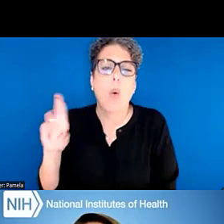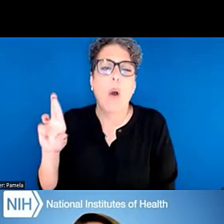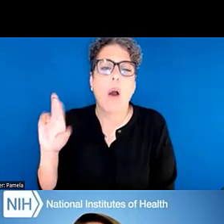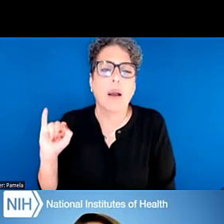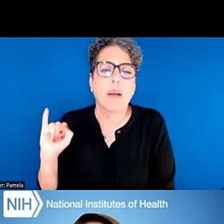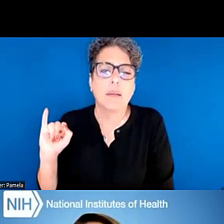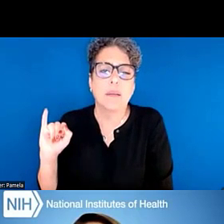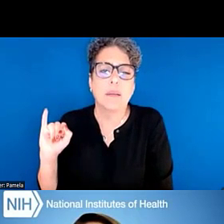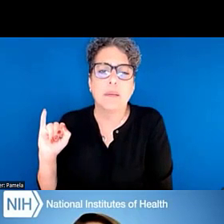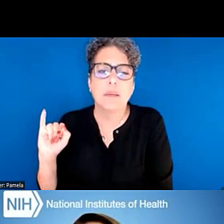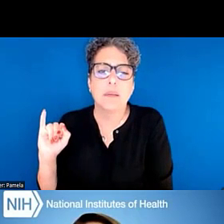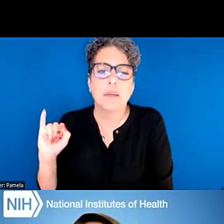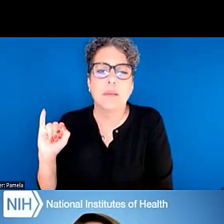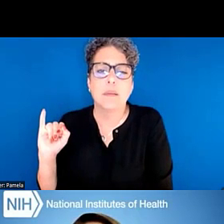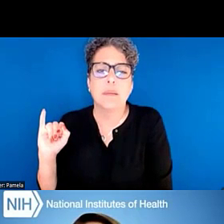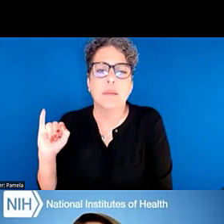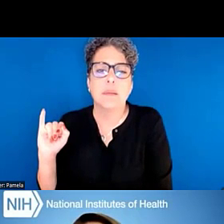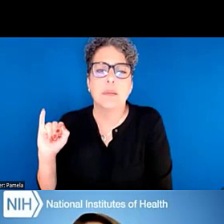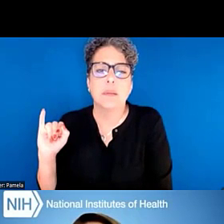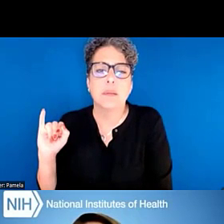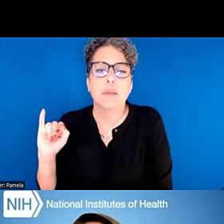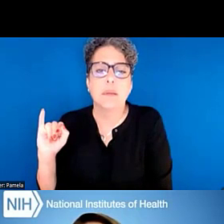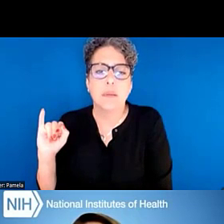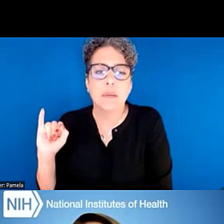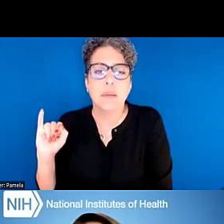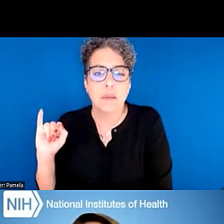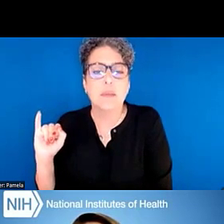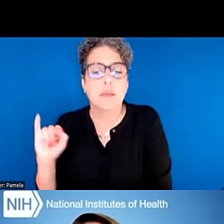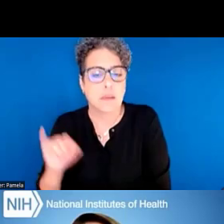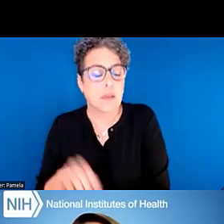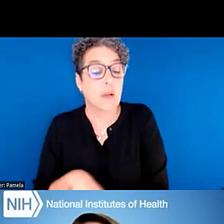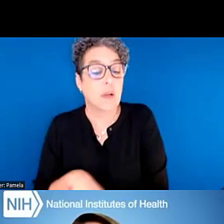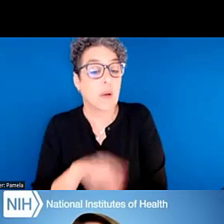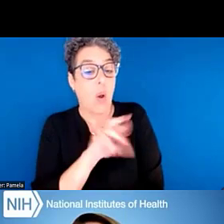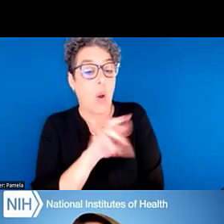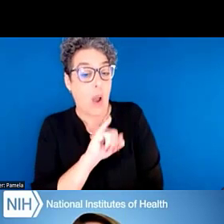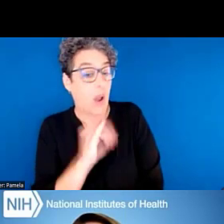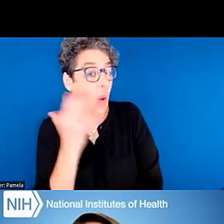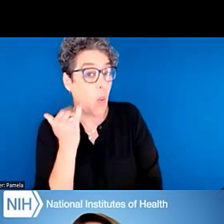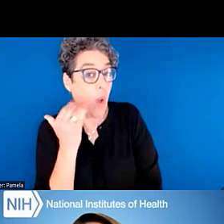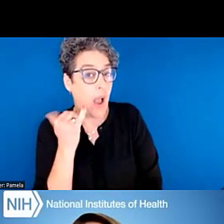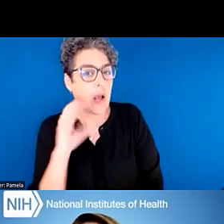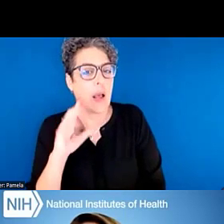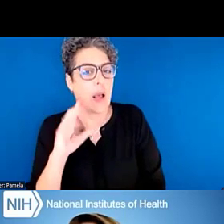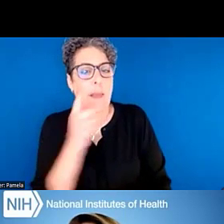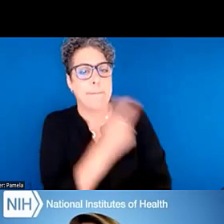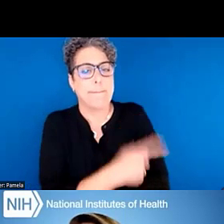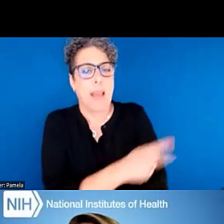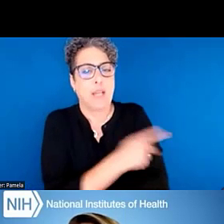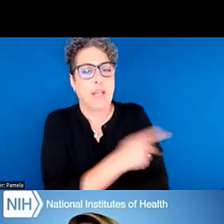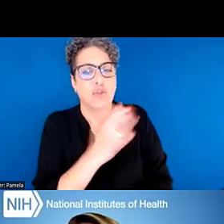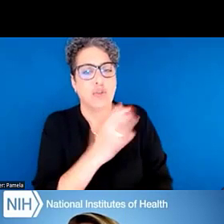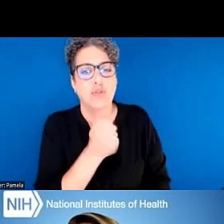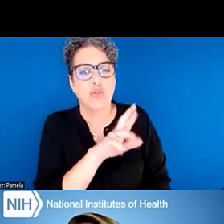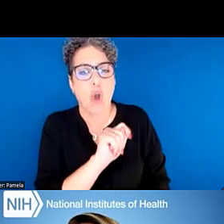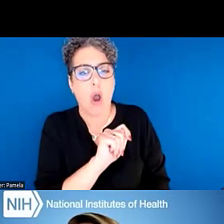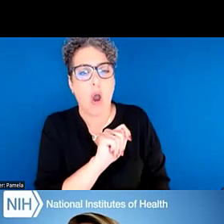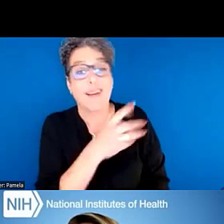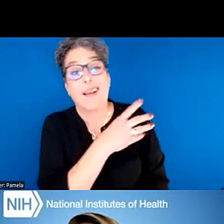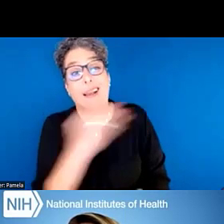Dr. Ranjini Ambalavanar: ORI because the patient chart and enrollment form are different,